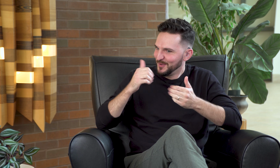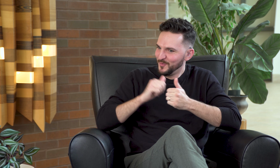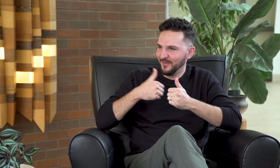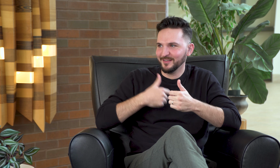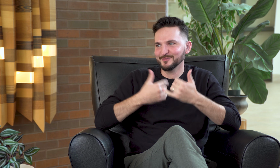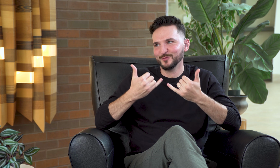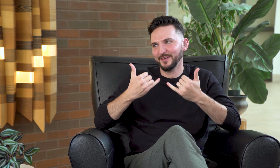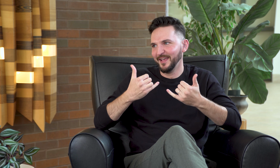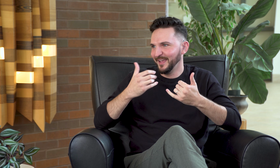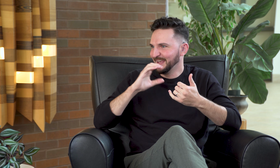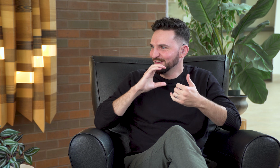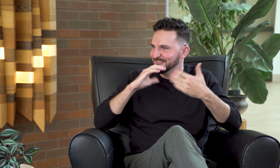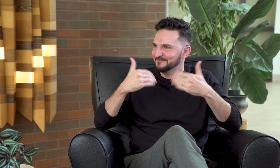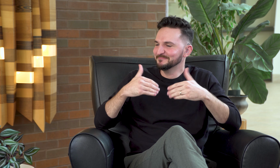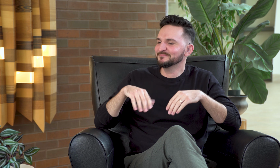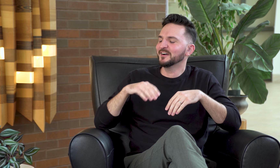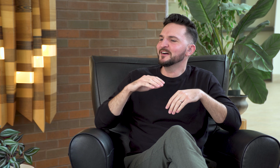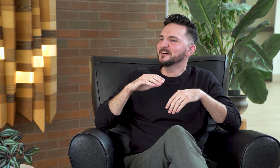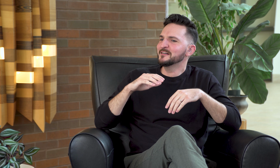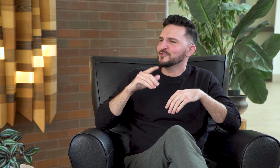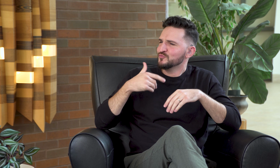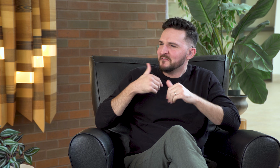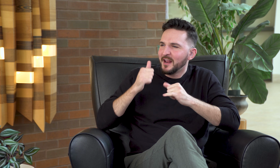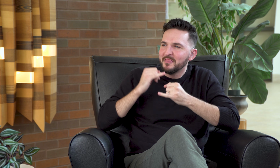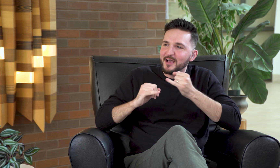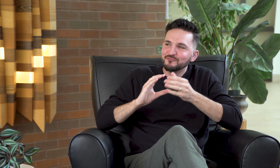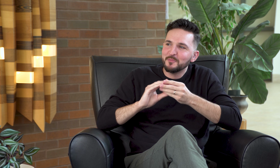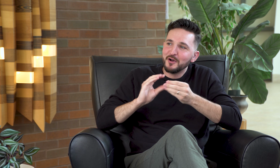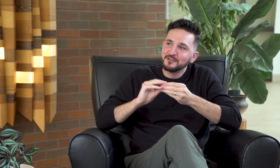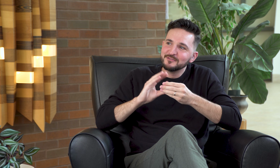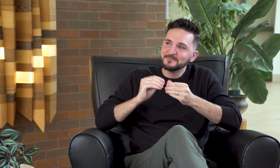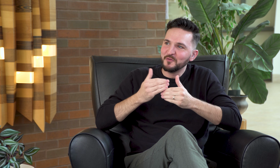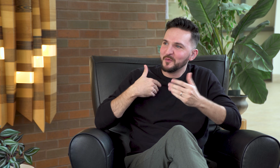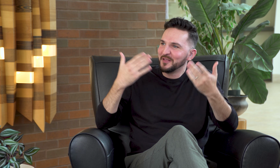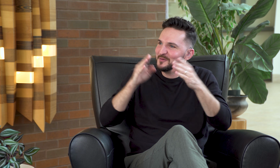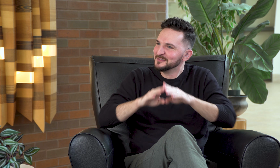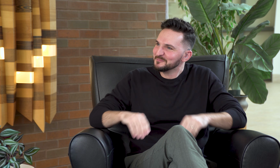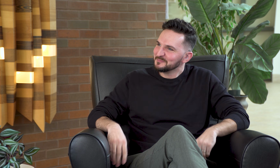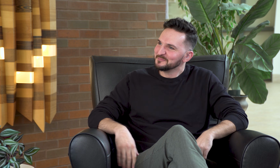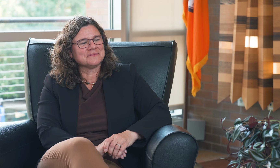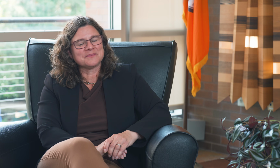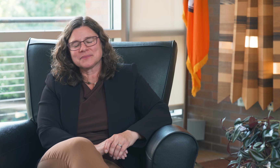Thank you for being with us today, Carrie. Do you have any last remarks before we close?